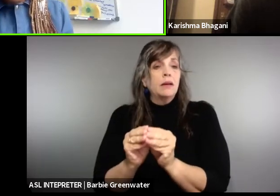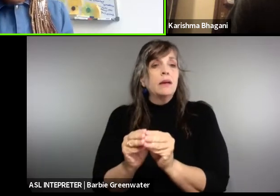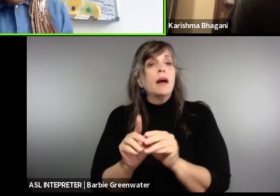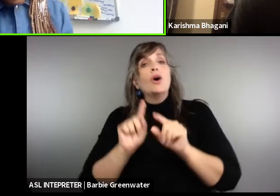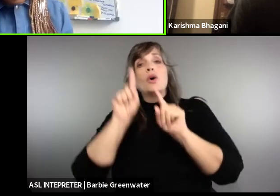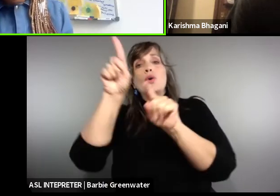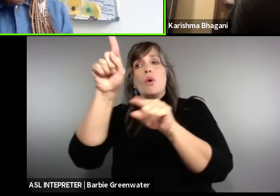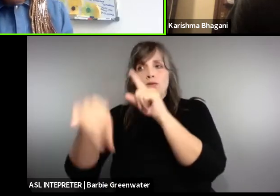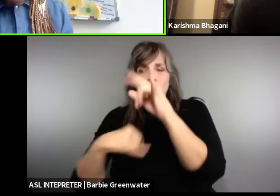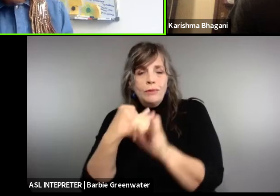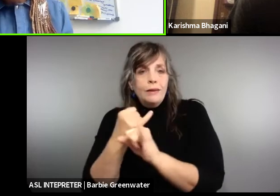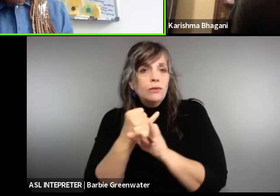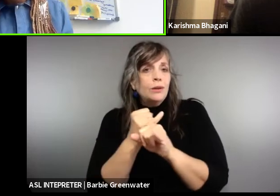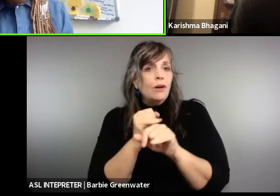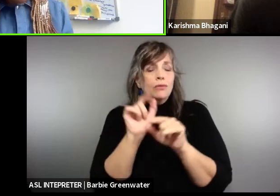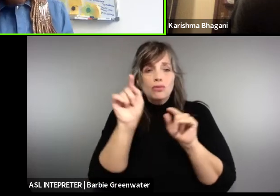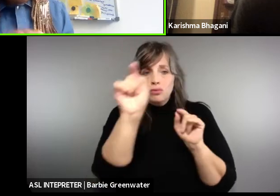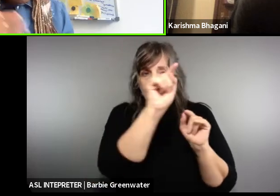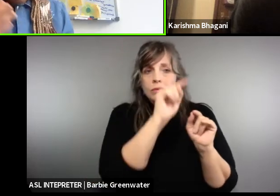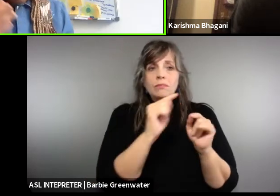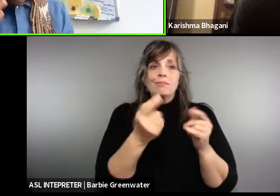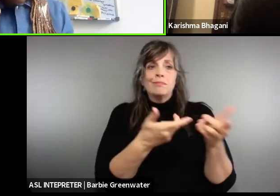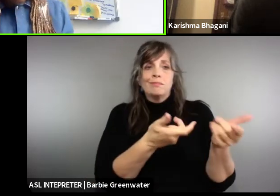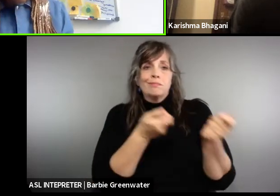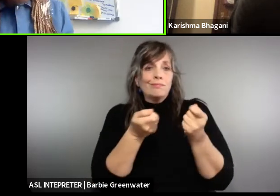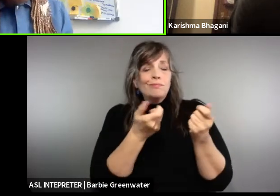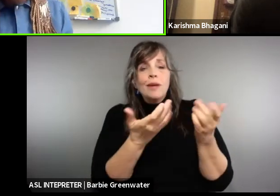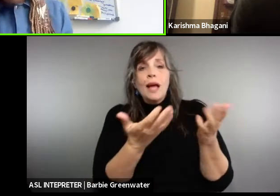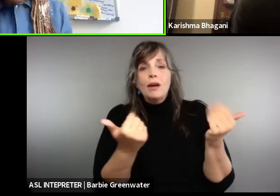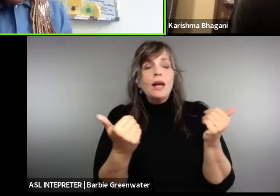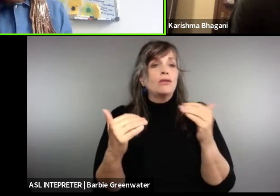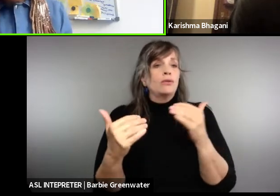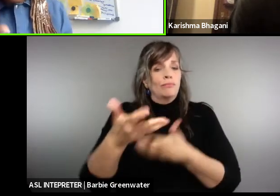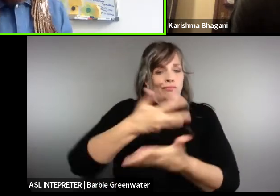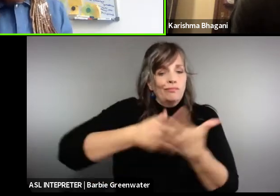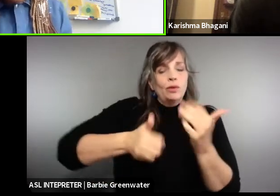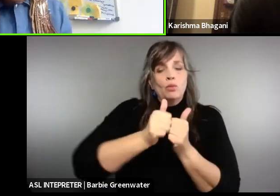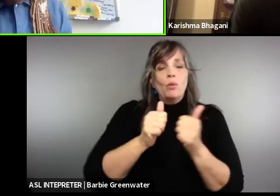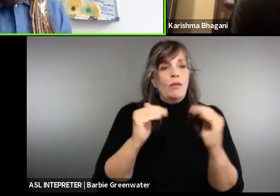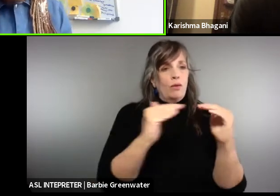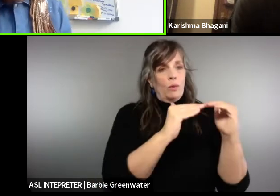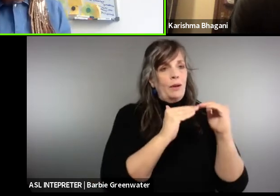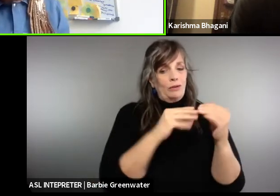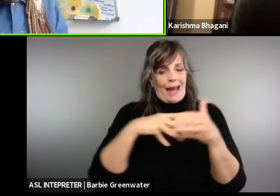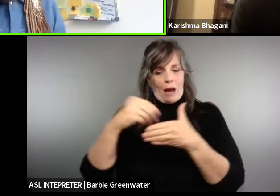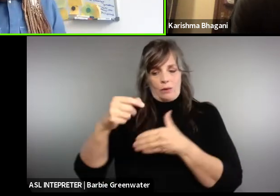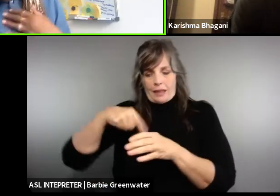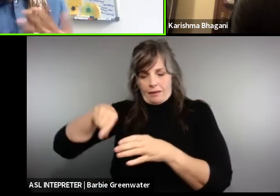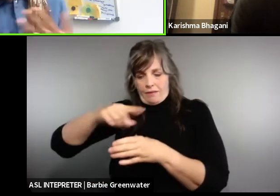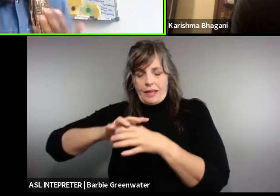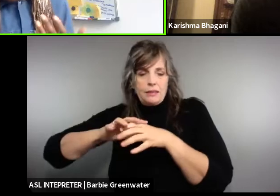with your peers outside of your local space this is what I guess has worked for me.